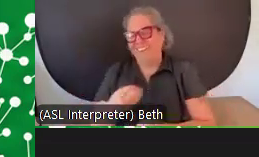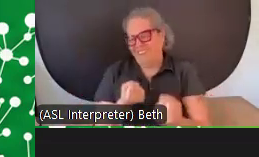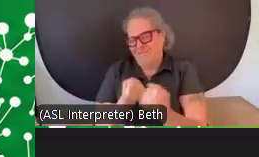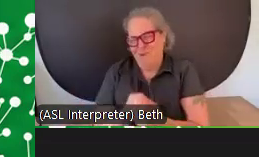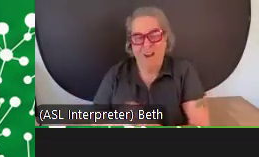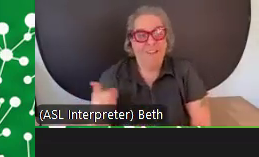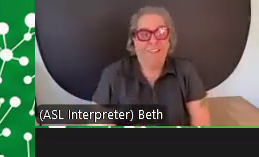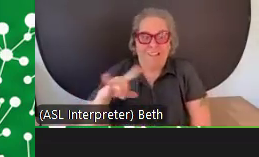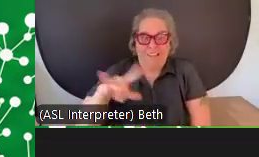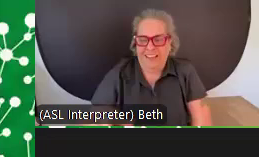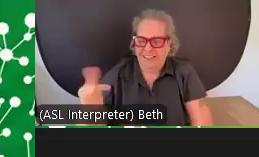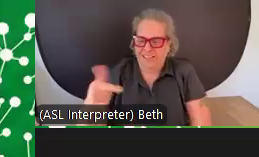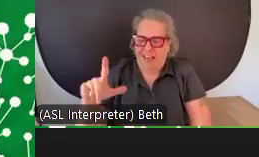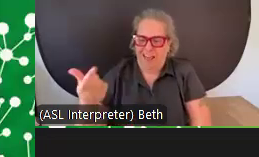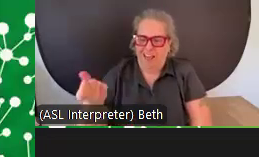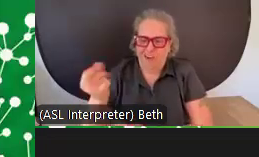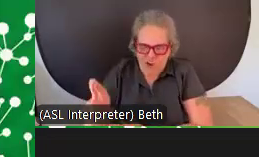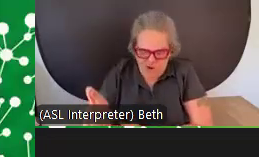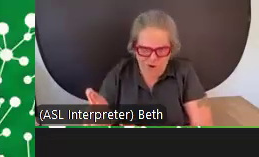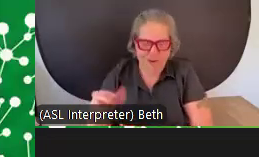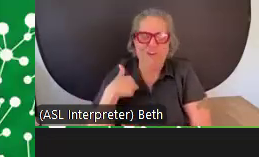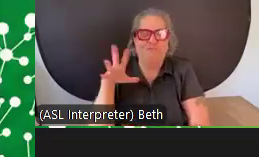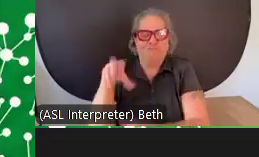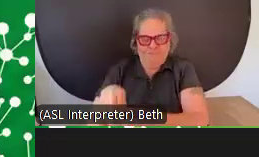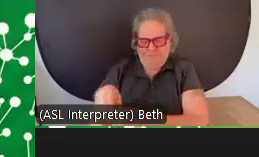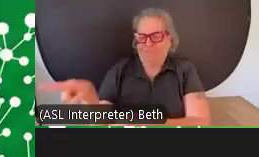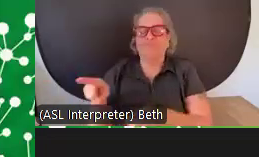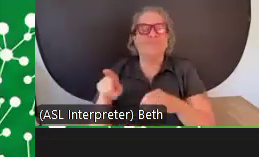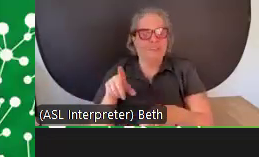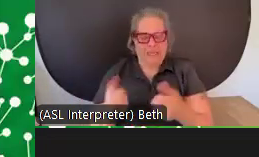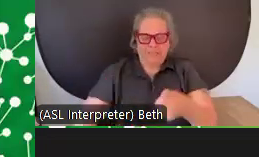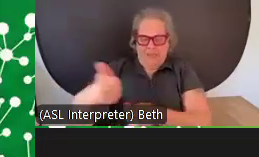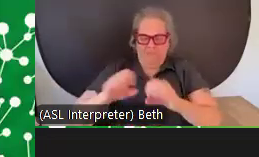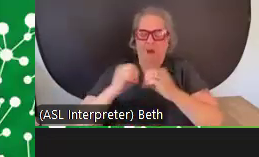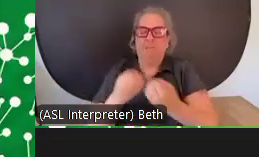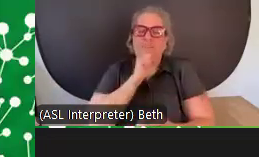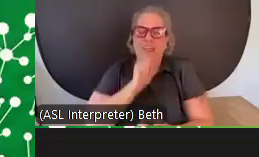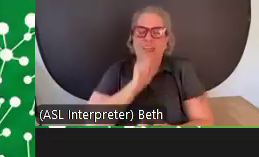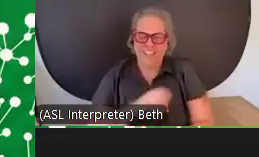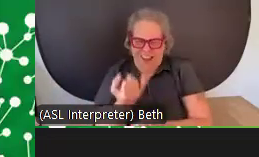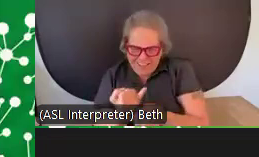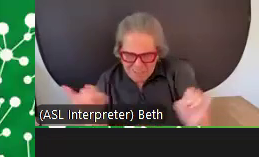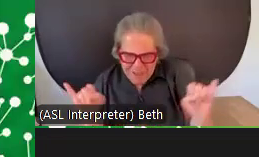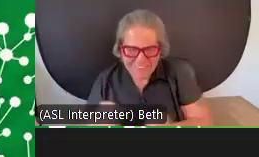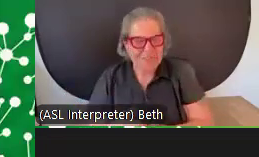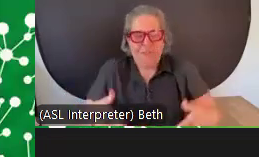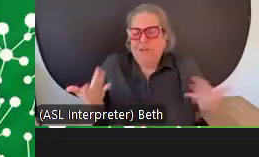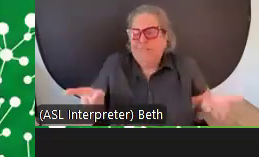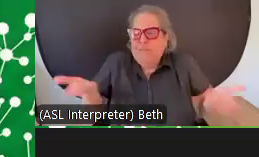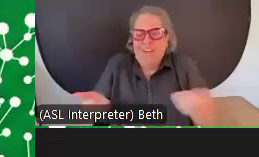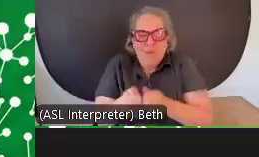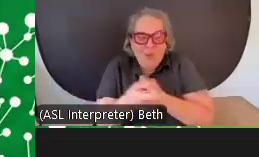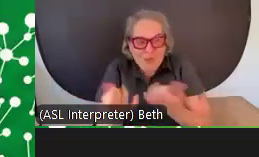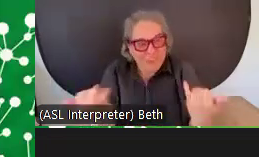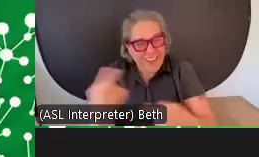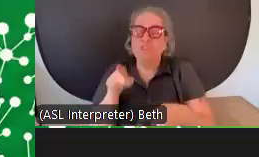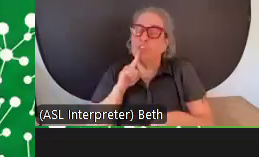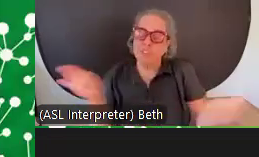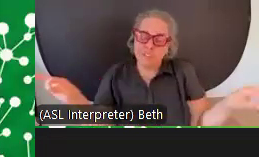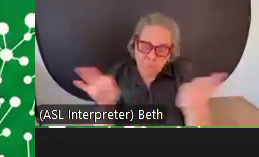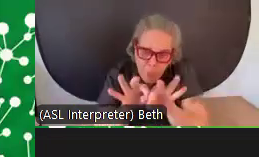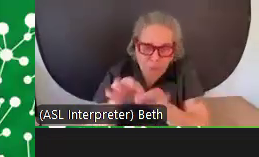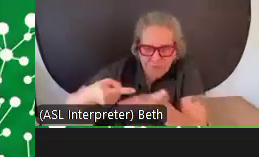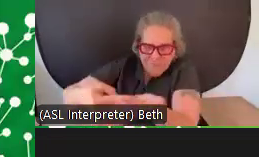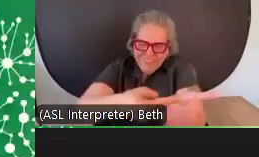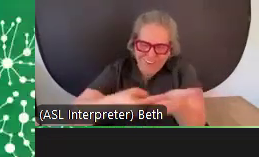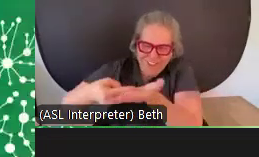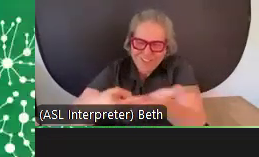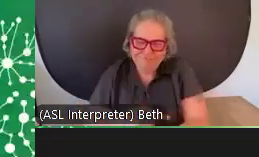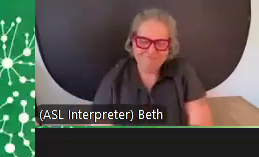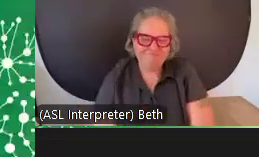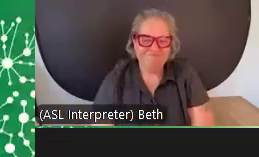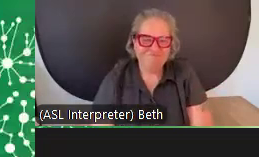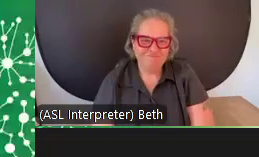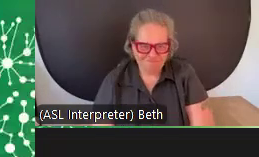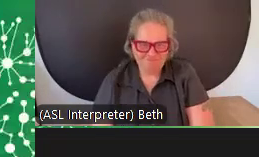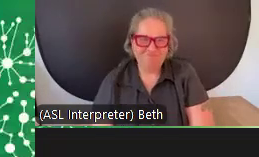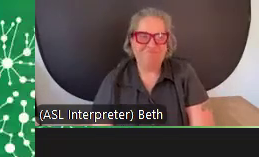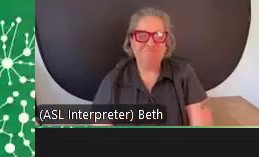My name is Liz Gallagher, Strategy and Analytics Manager at the Executive Office of Aging and Independence and I'm thrilled to welcome you to this important discussion.